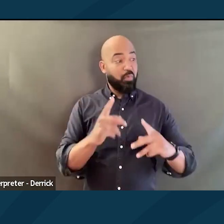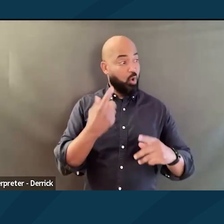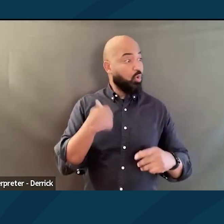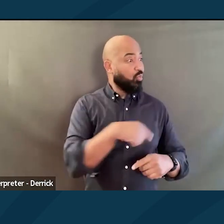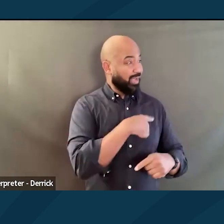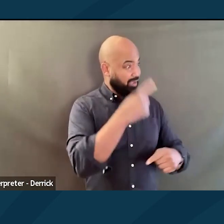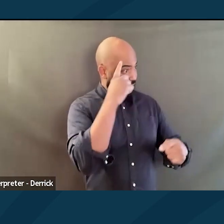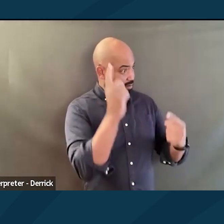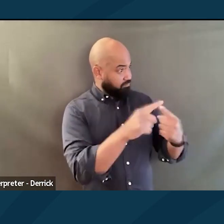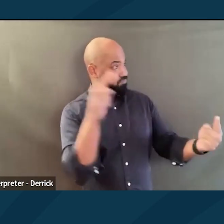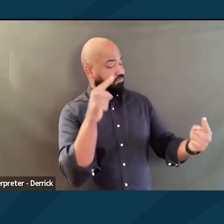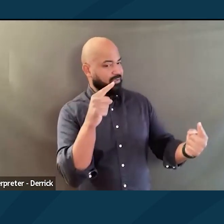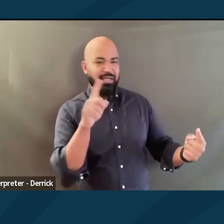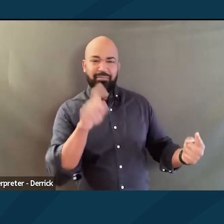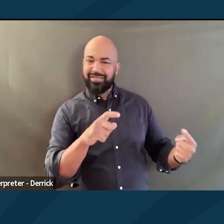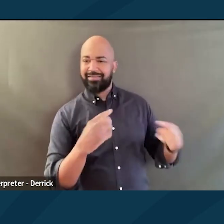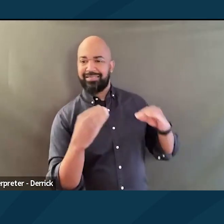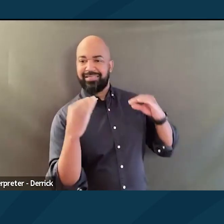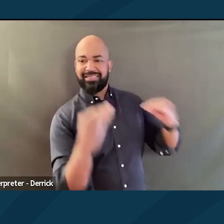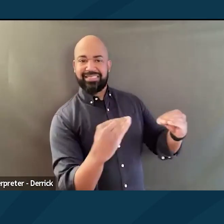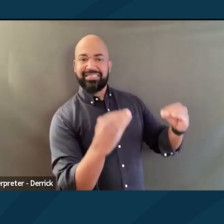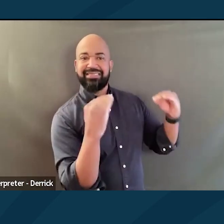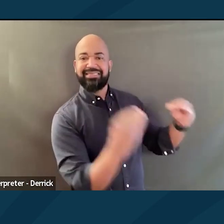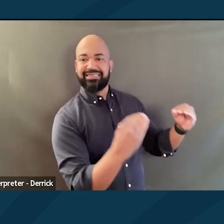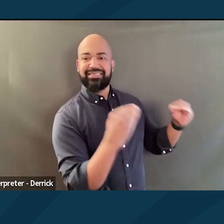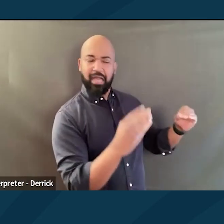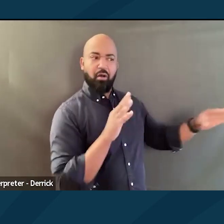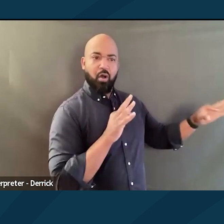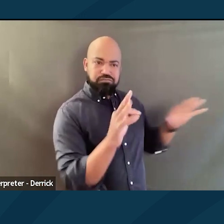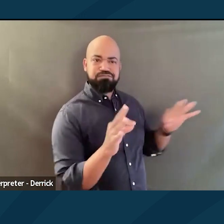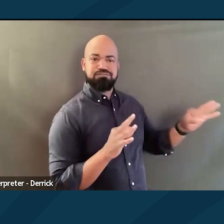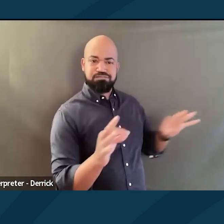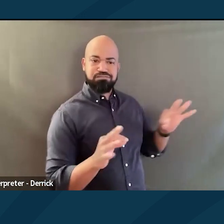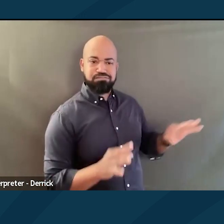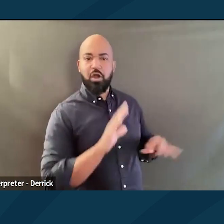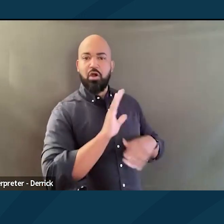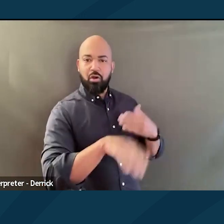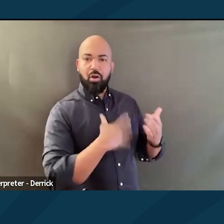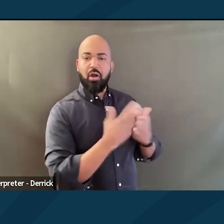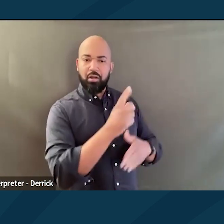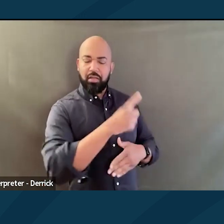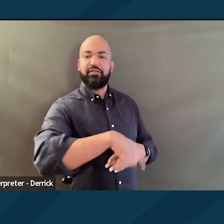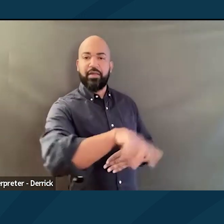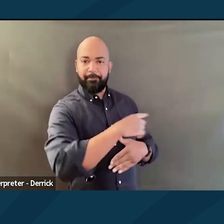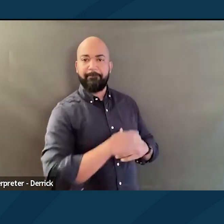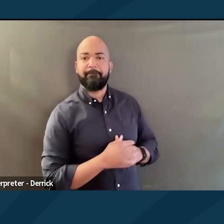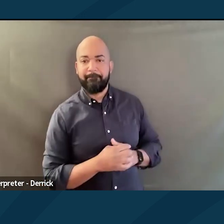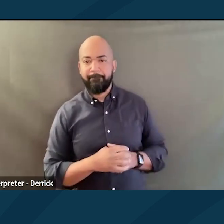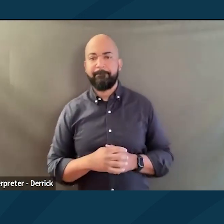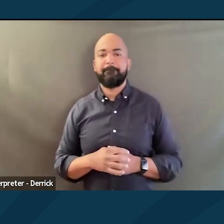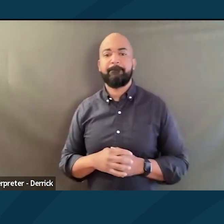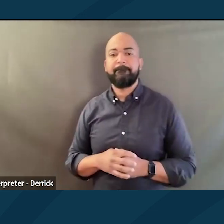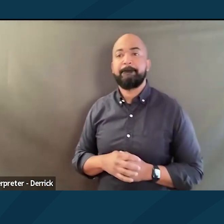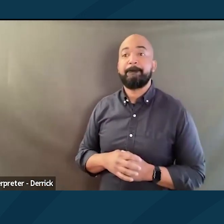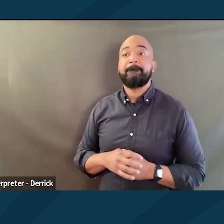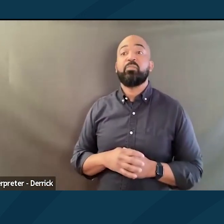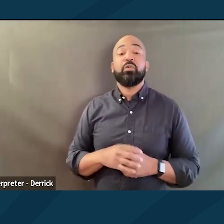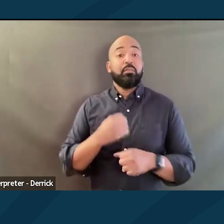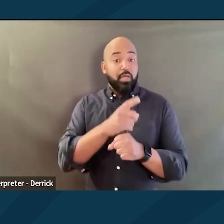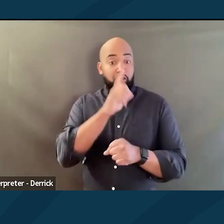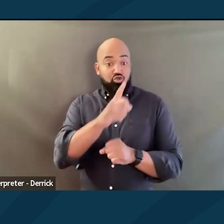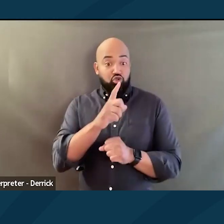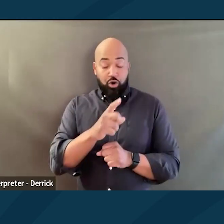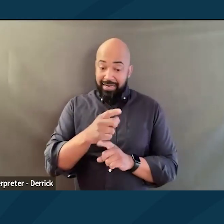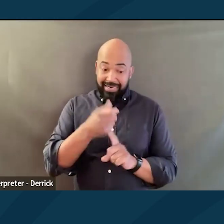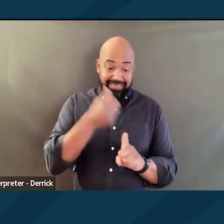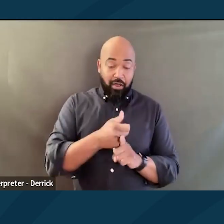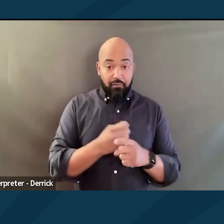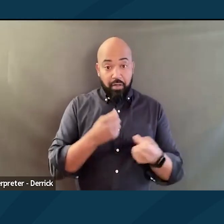to educate, educate, educate on them. And to get self‑advocates involved with this cause.